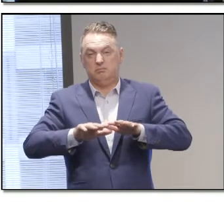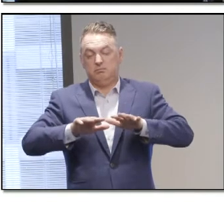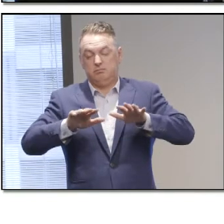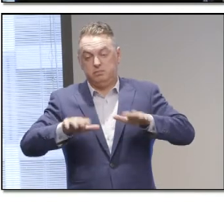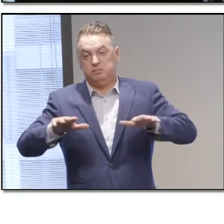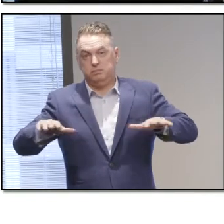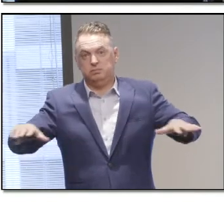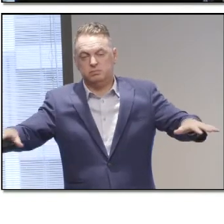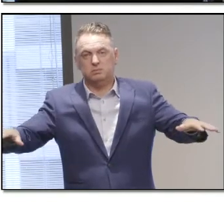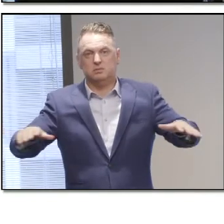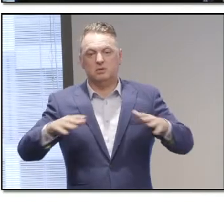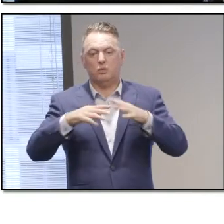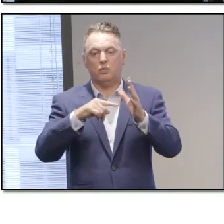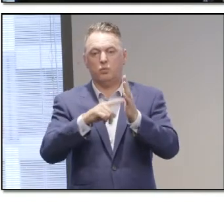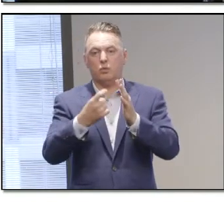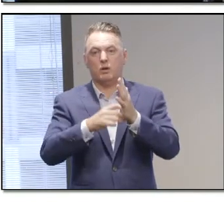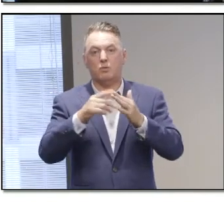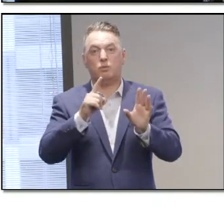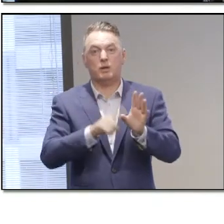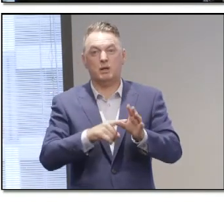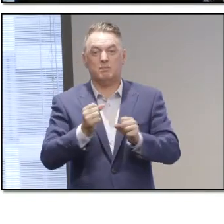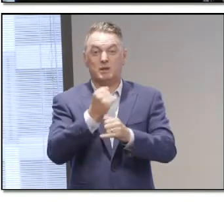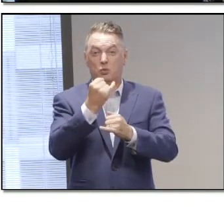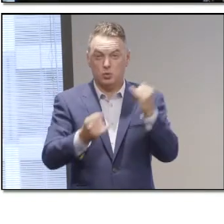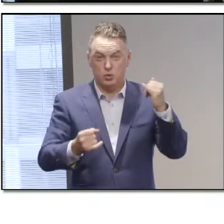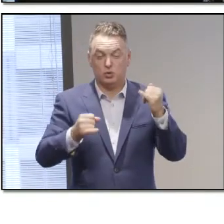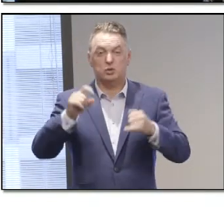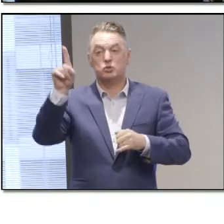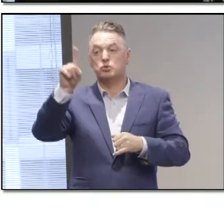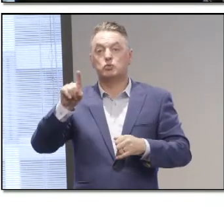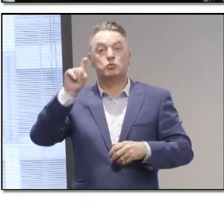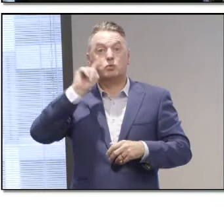waterways in terms of pollutants. Storm water runoff is a significant source of pollution